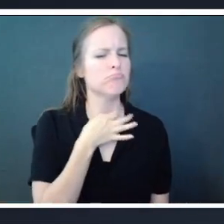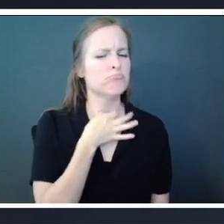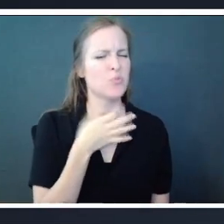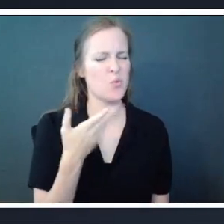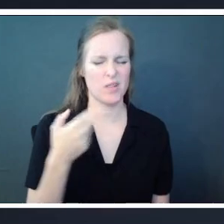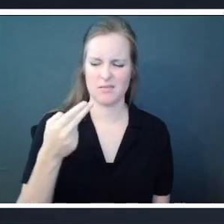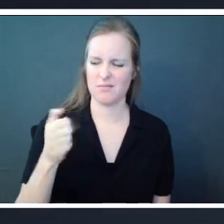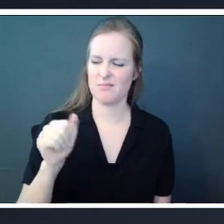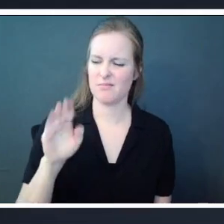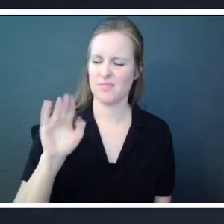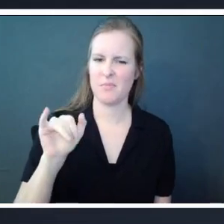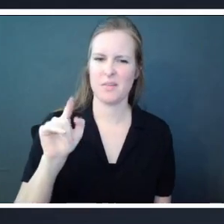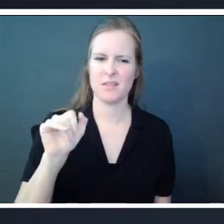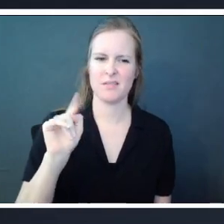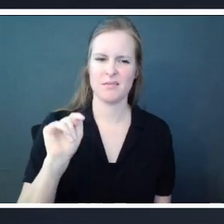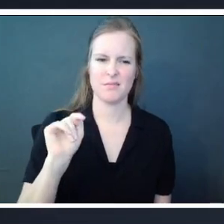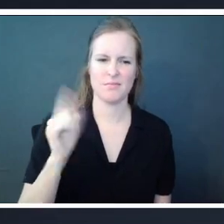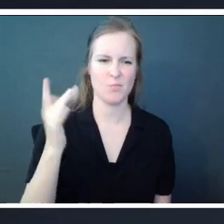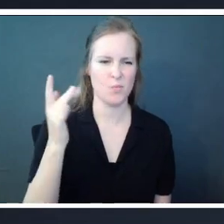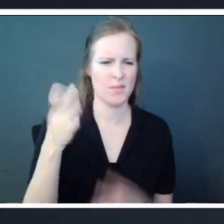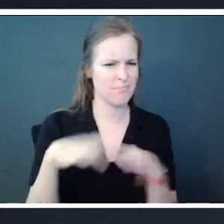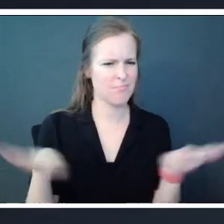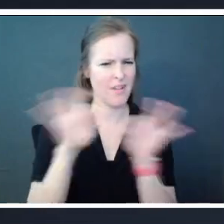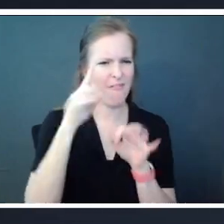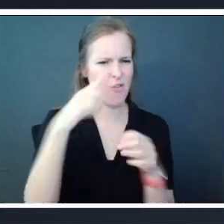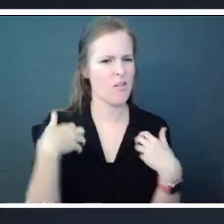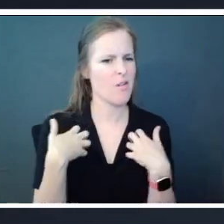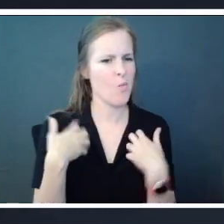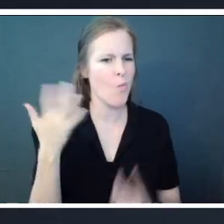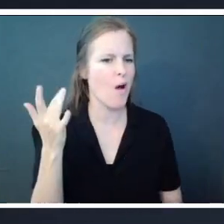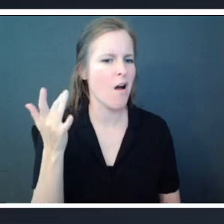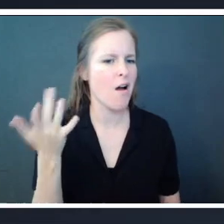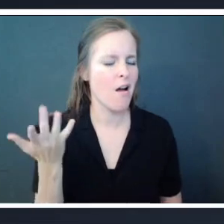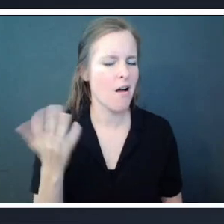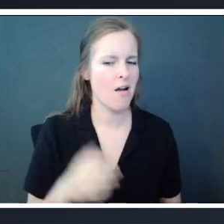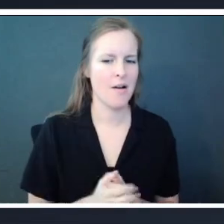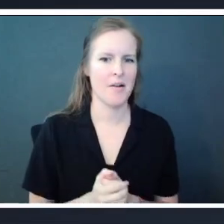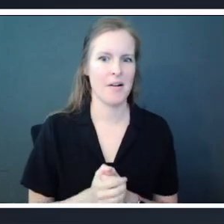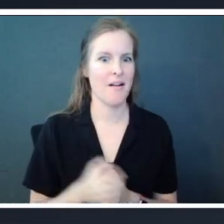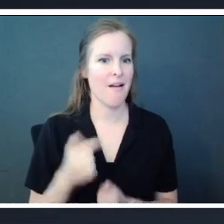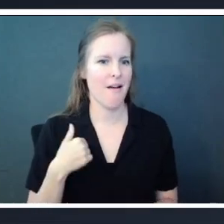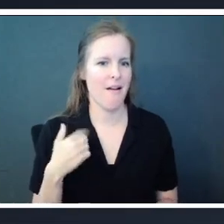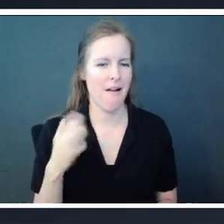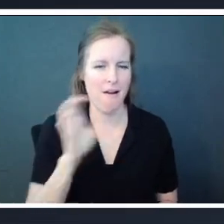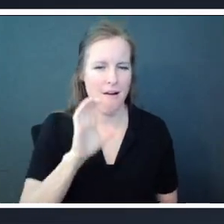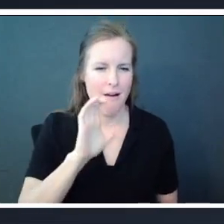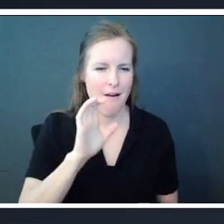why are they important to animals? Let's go explore the zoo and find out. Come on. So,